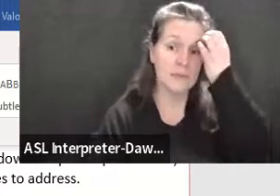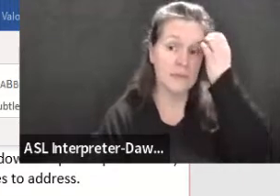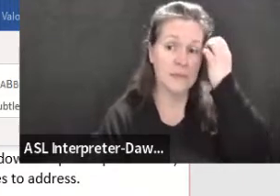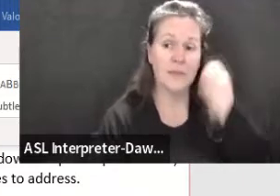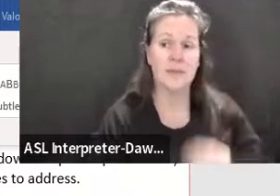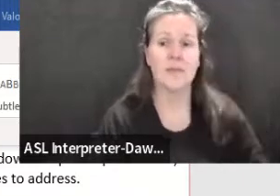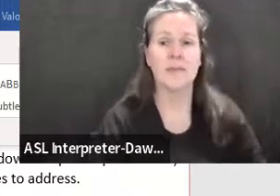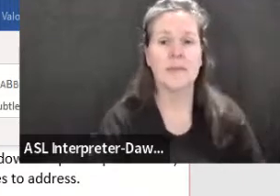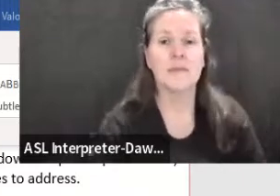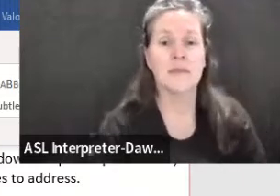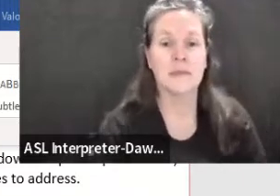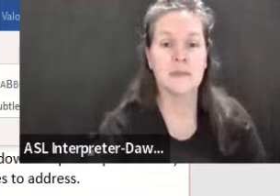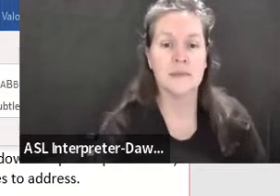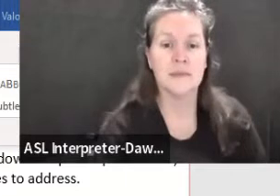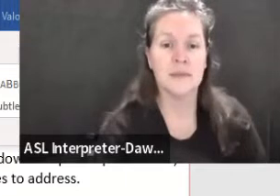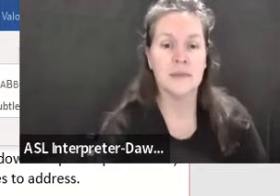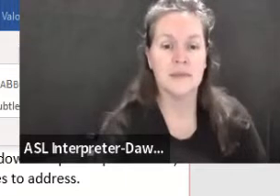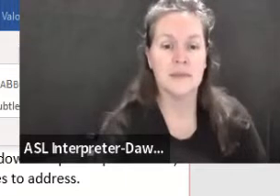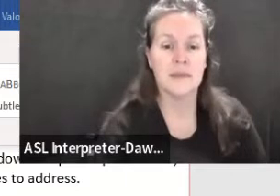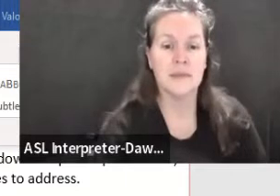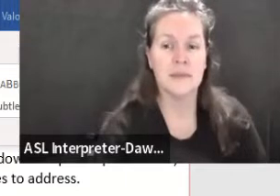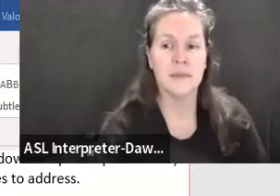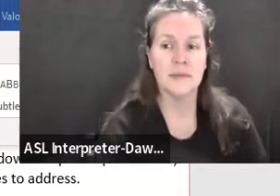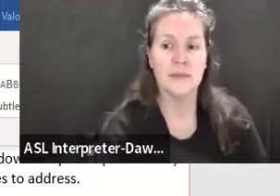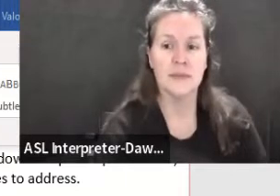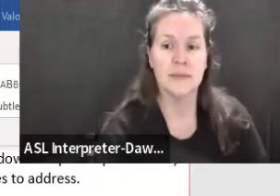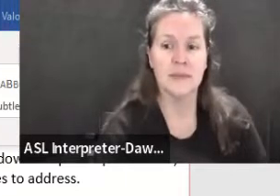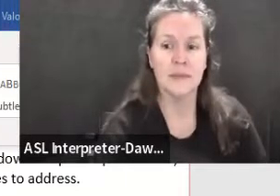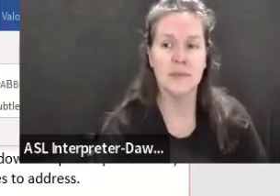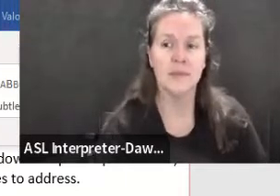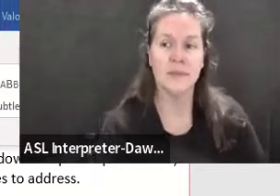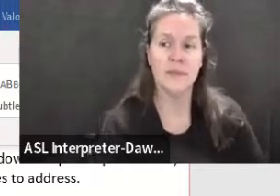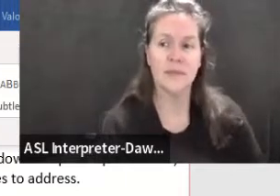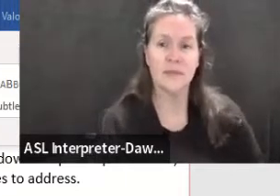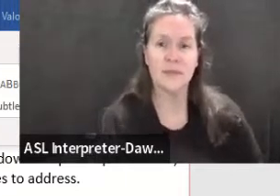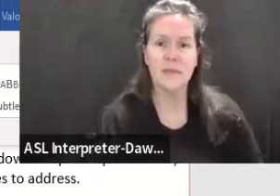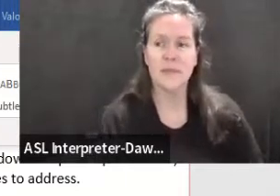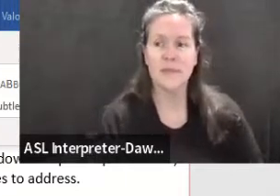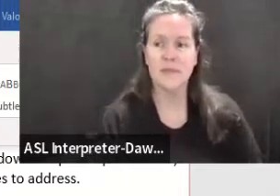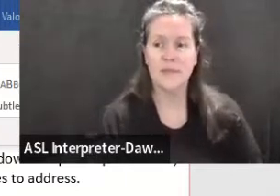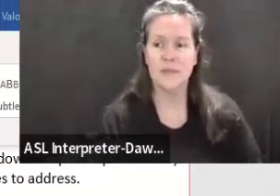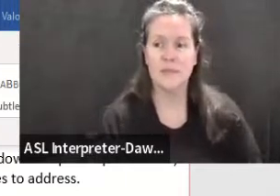whether you know, just any number of things, if it's travel, if it's finances to get to the appointment,